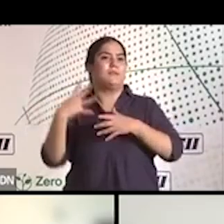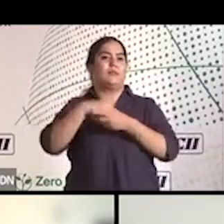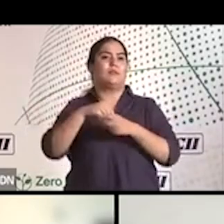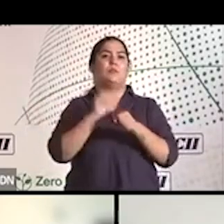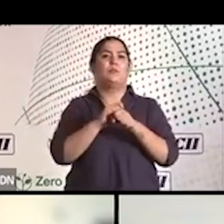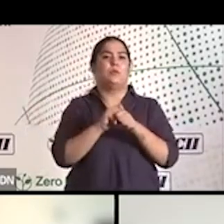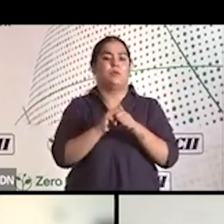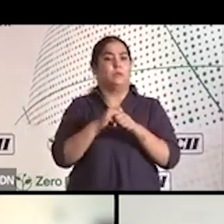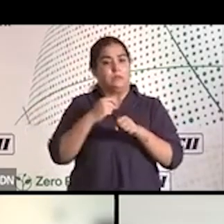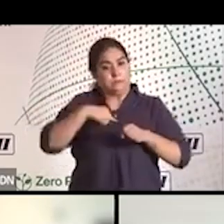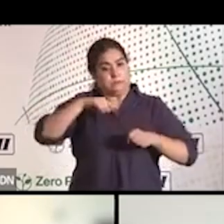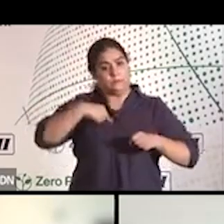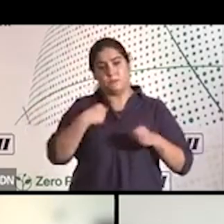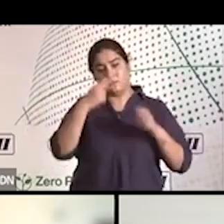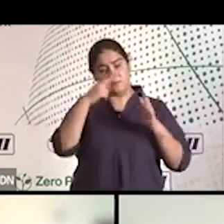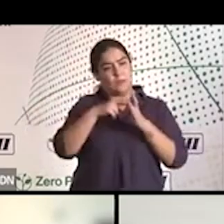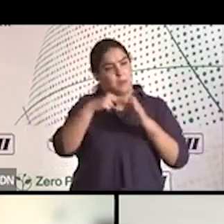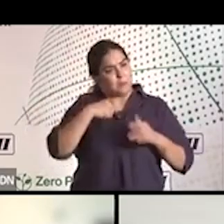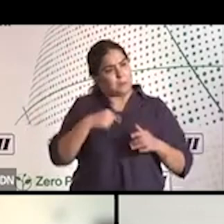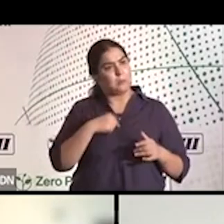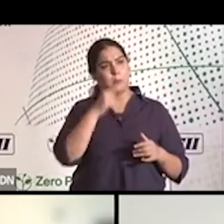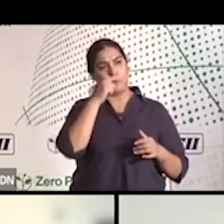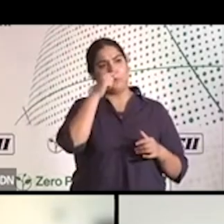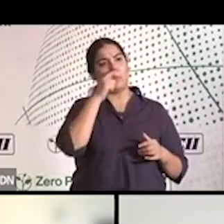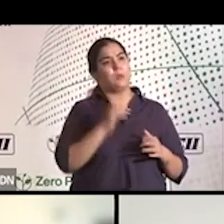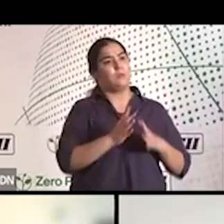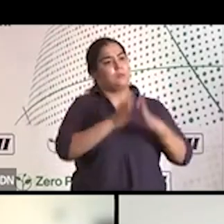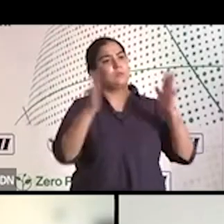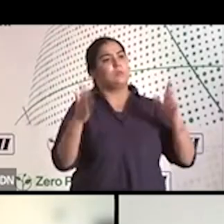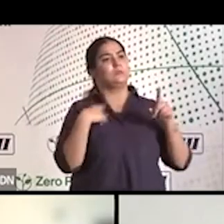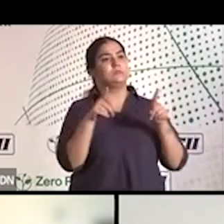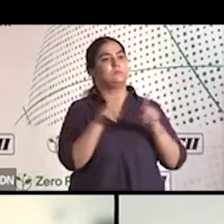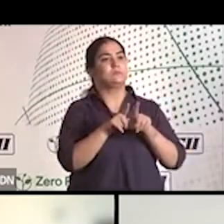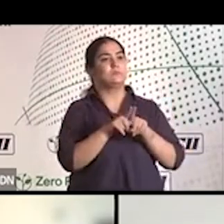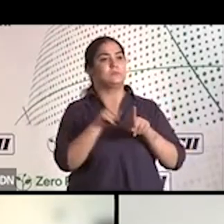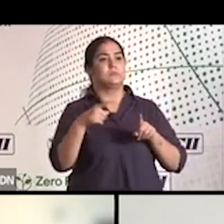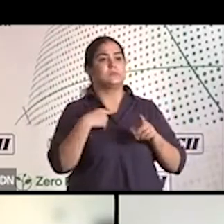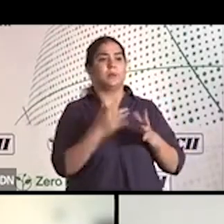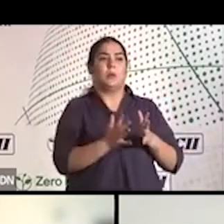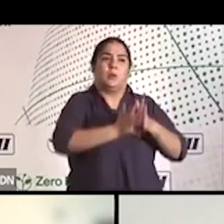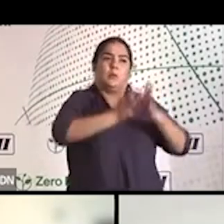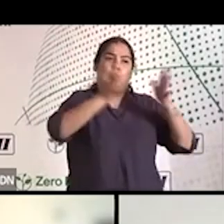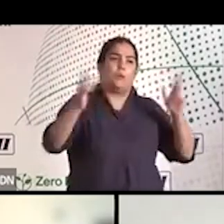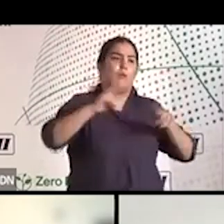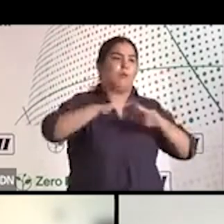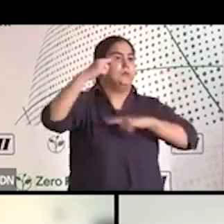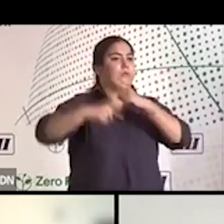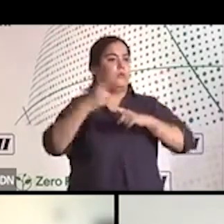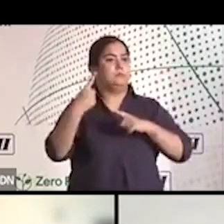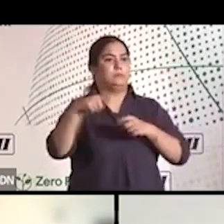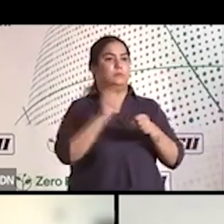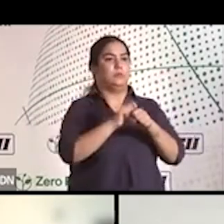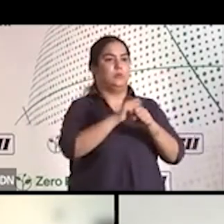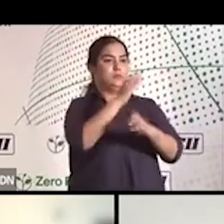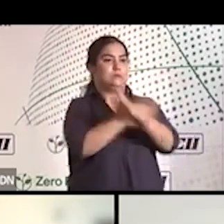and I'm proud to tell you that we have everywhere in each of our factory, we have people with disabilities walking,